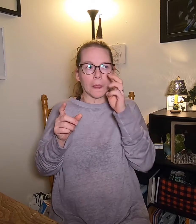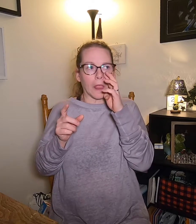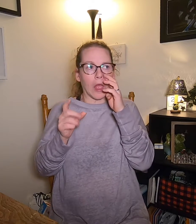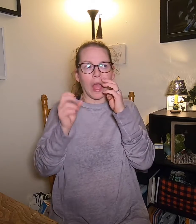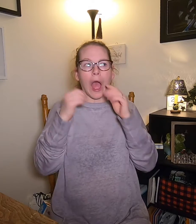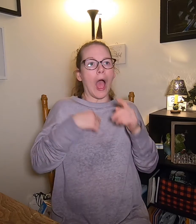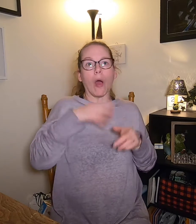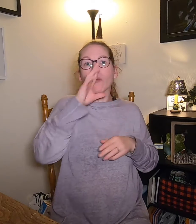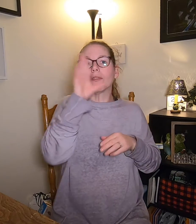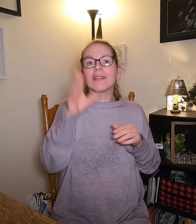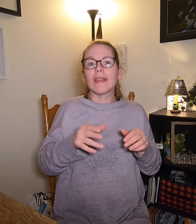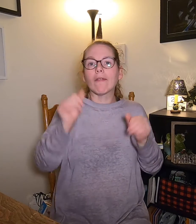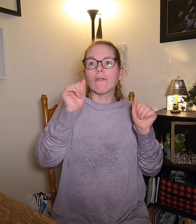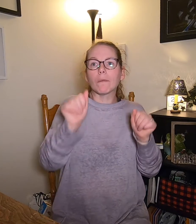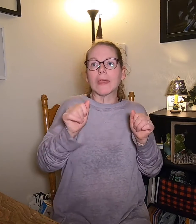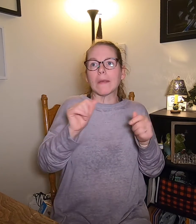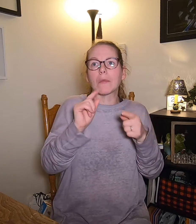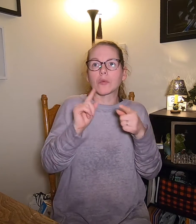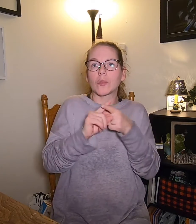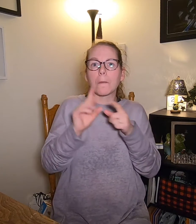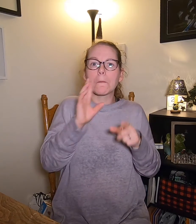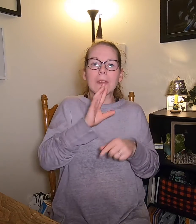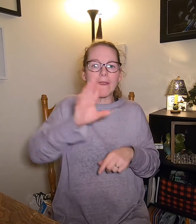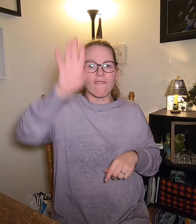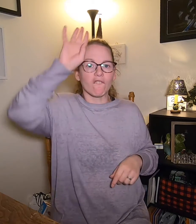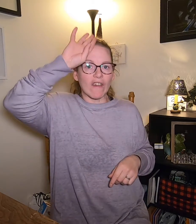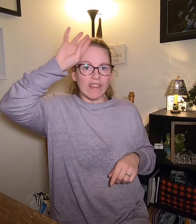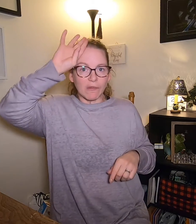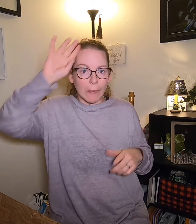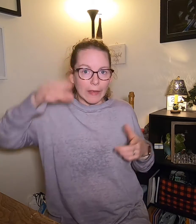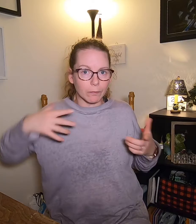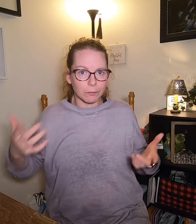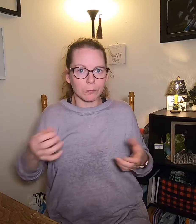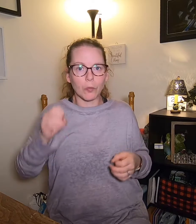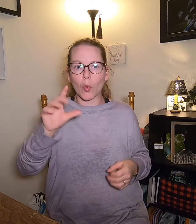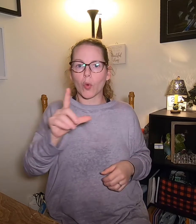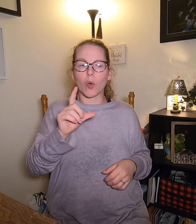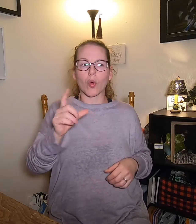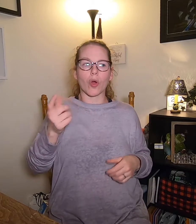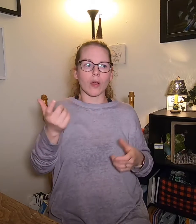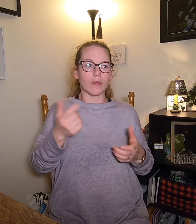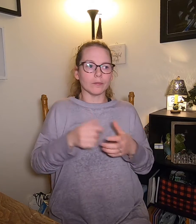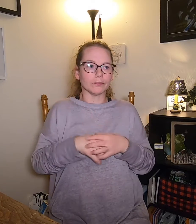I'll never be able to be a firewoman